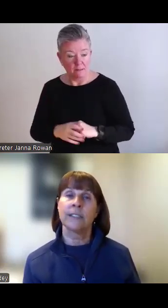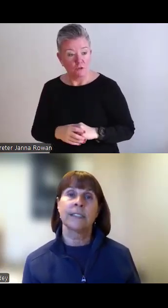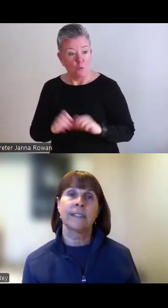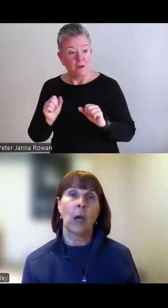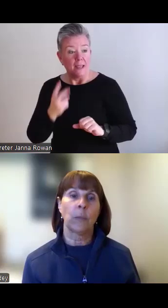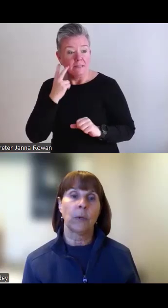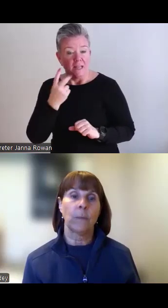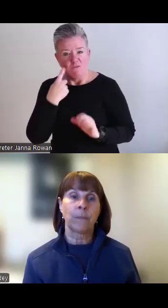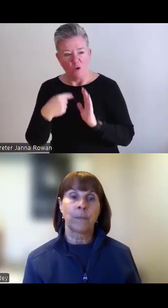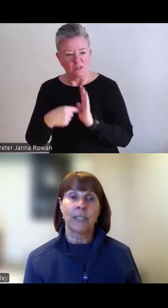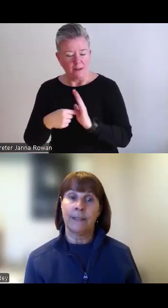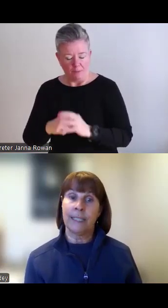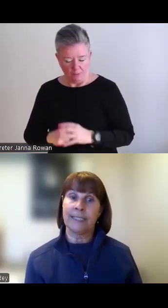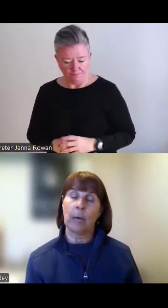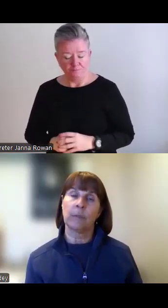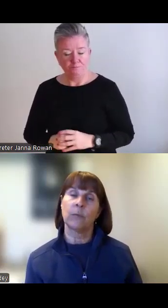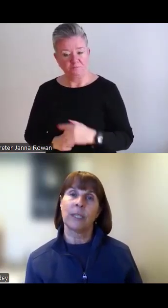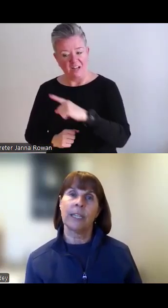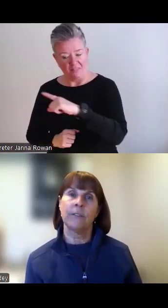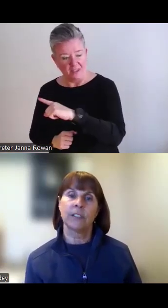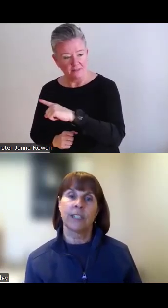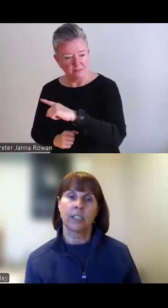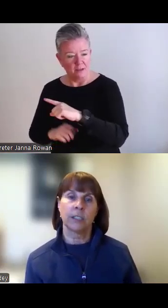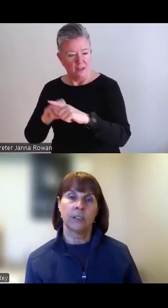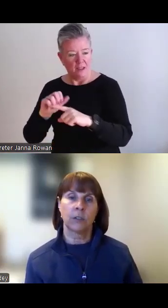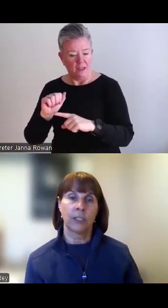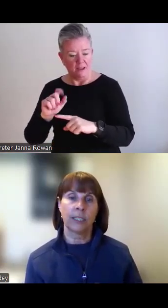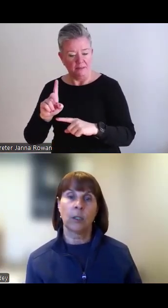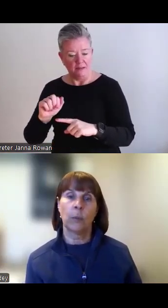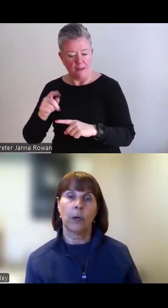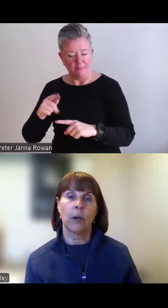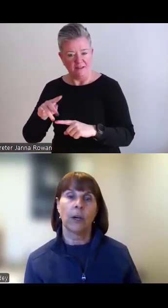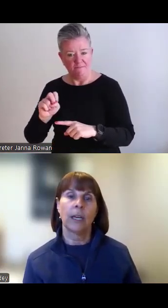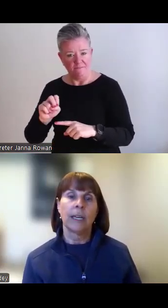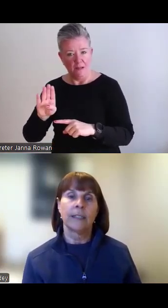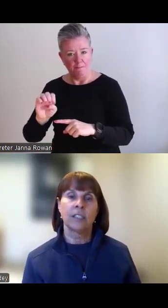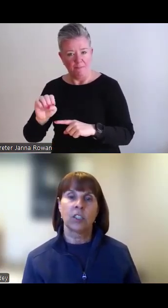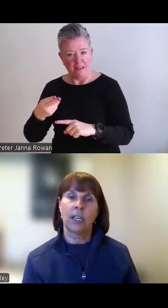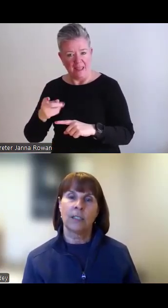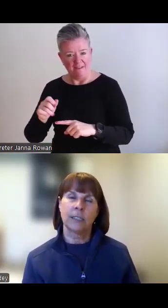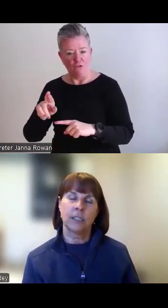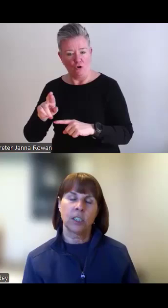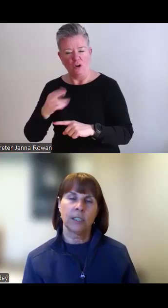for this example in the adaptive behavior section, so the yellow bar, this child is